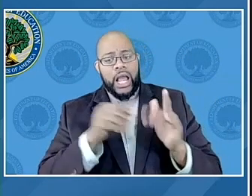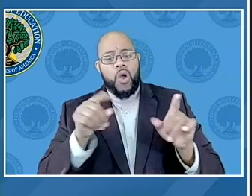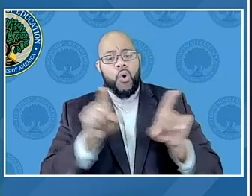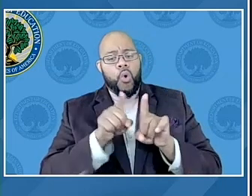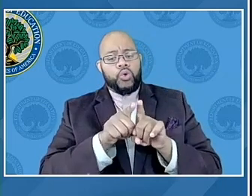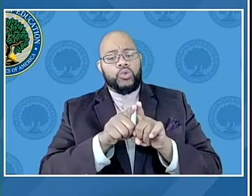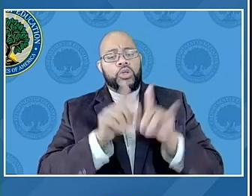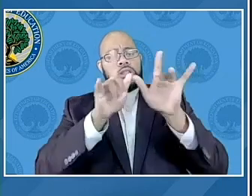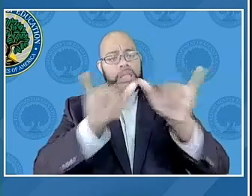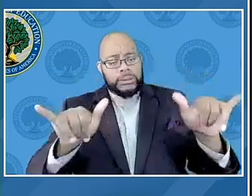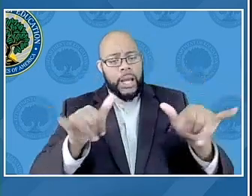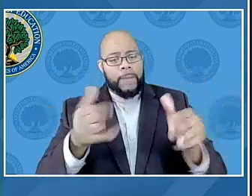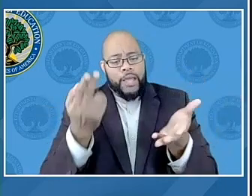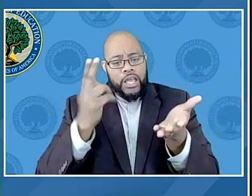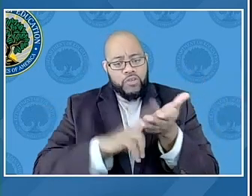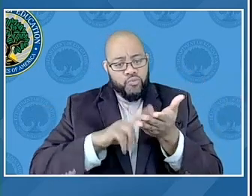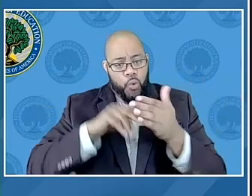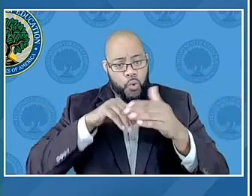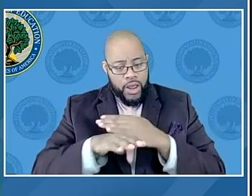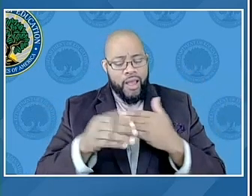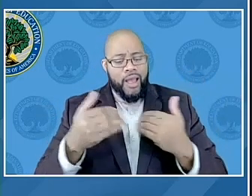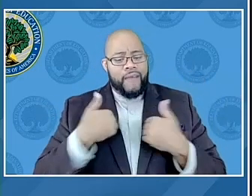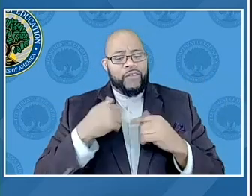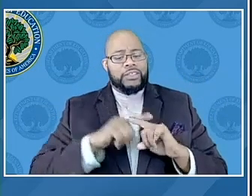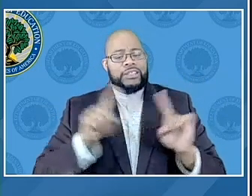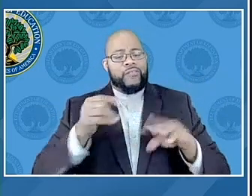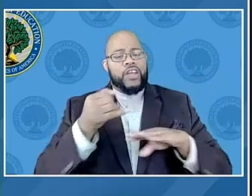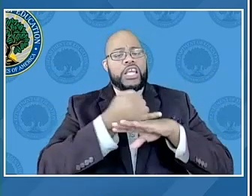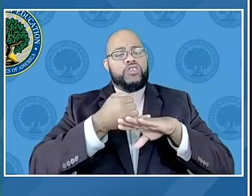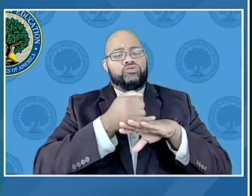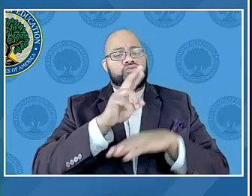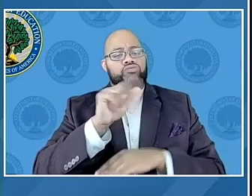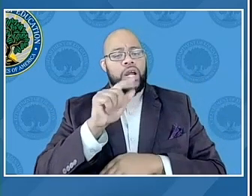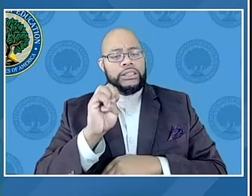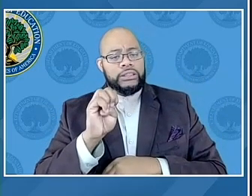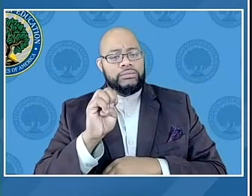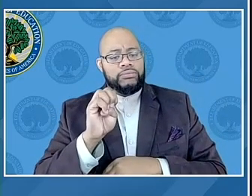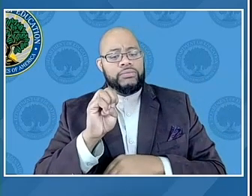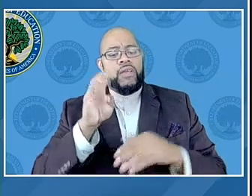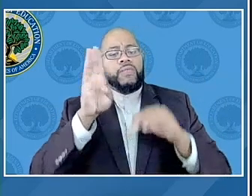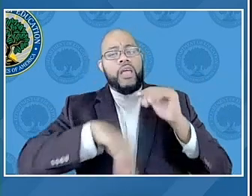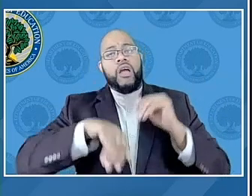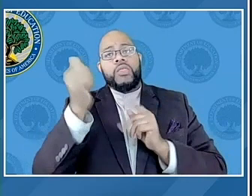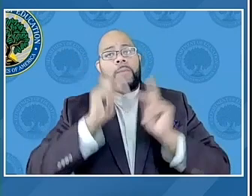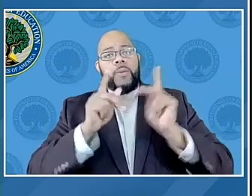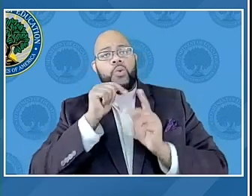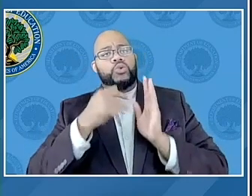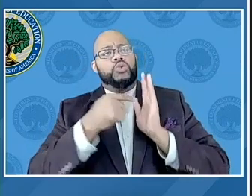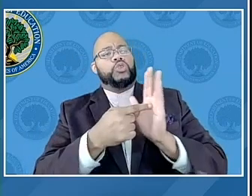enrolled, having a different interest rate than those who demonstrate the ability to